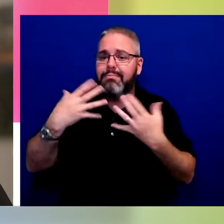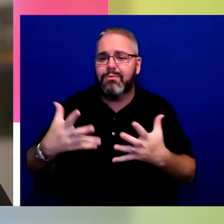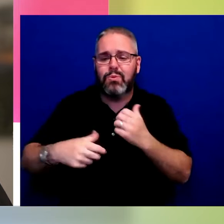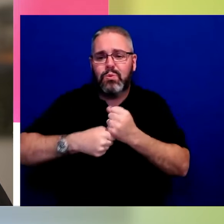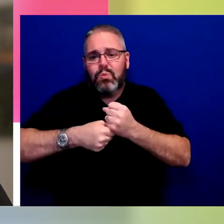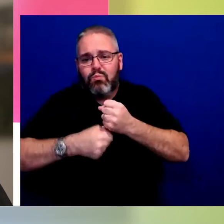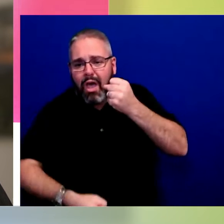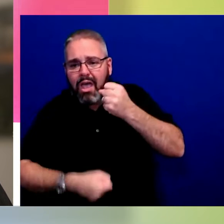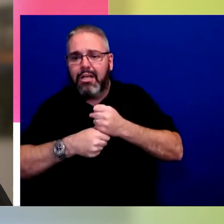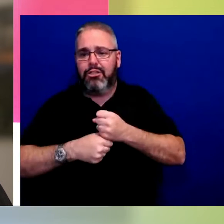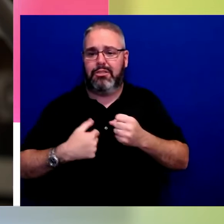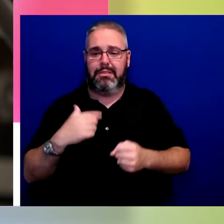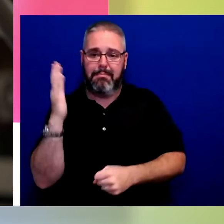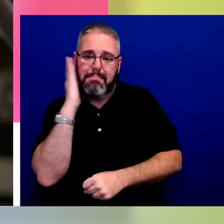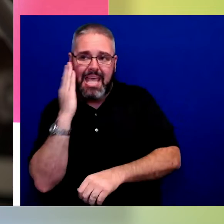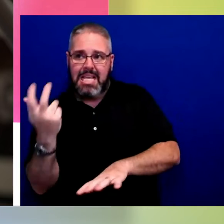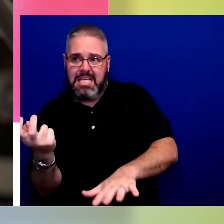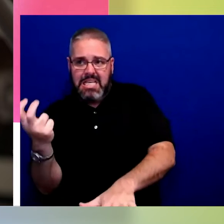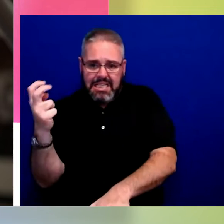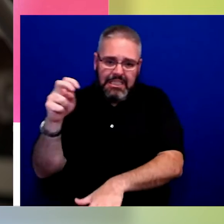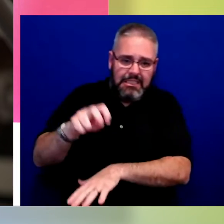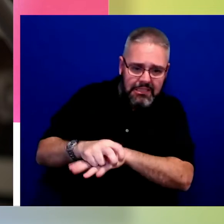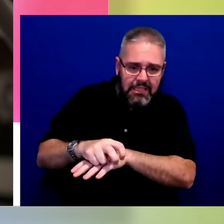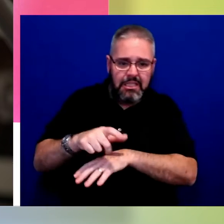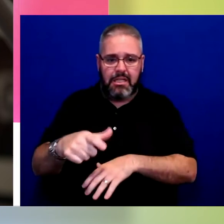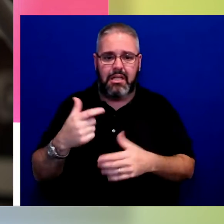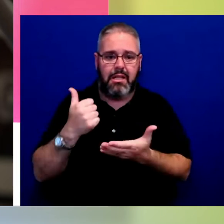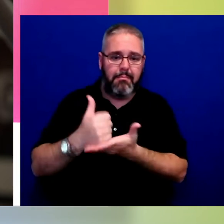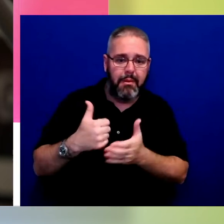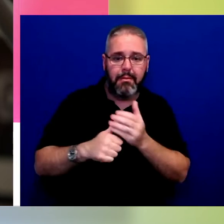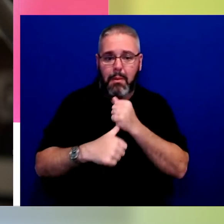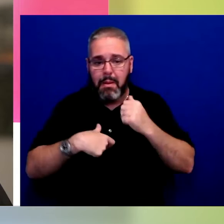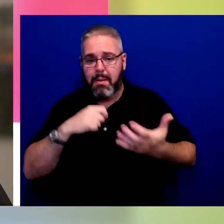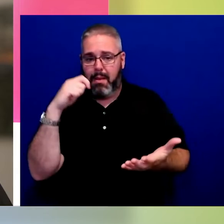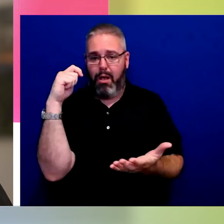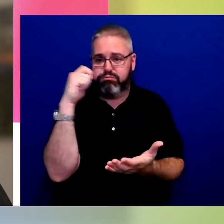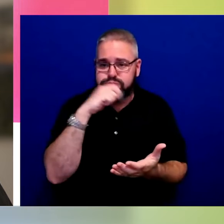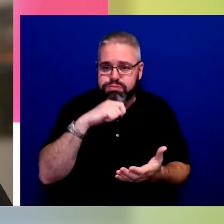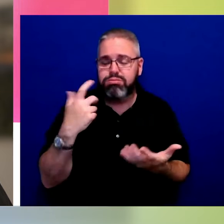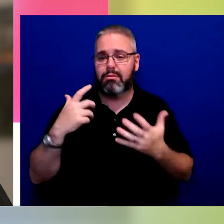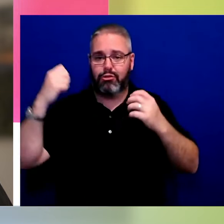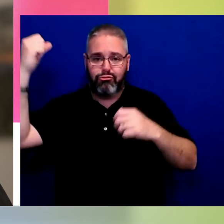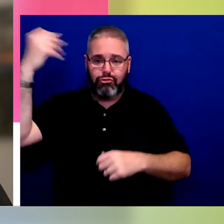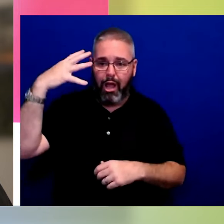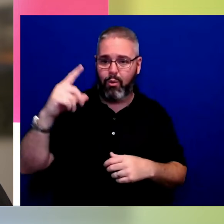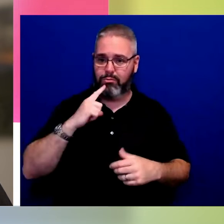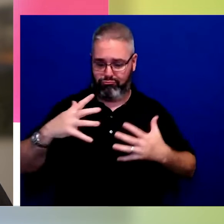get lifted out of bed, poop, brush my teeth, shower, and dress for the day.